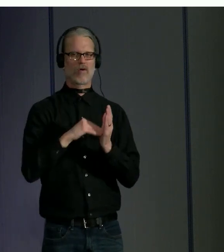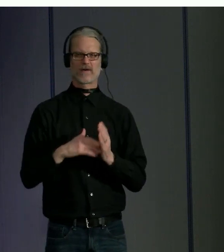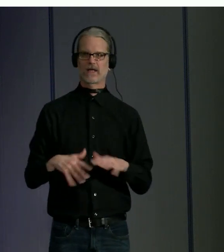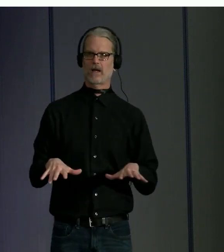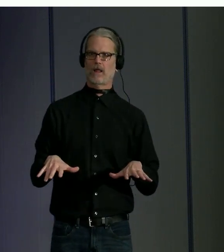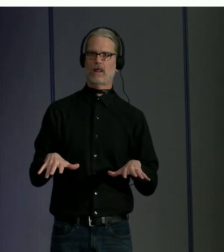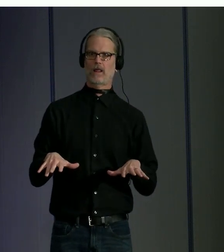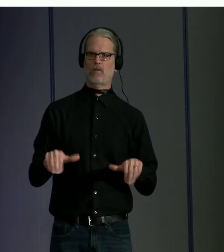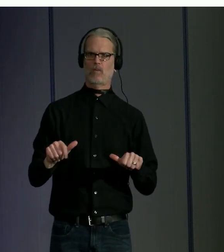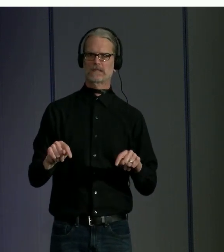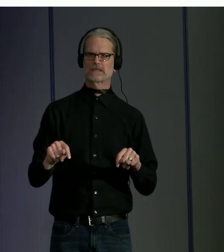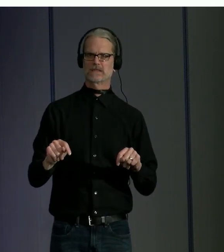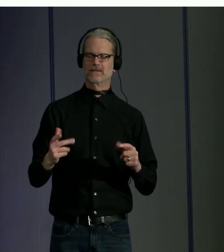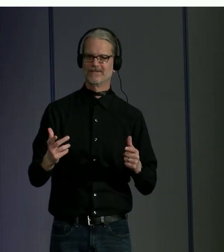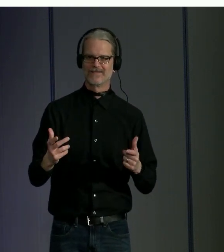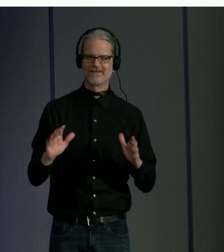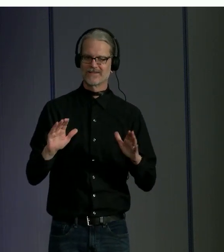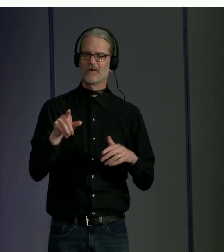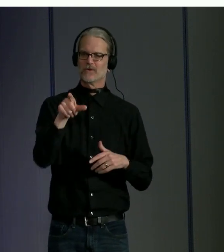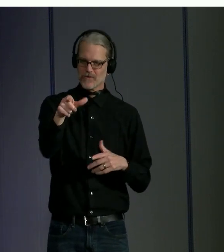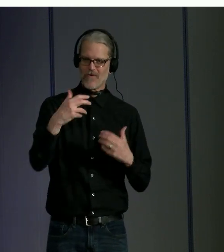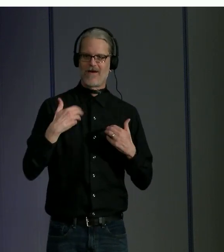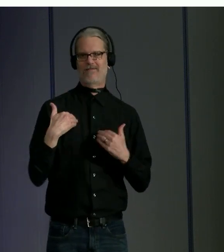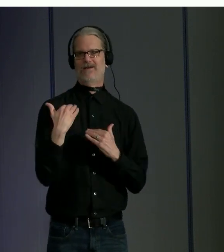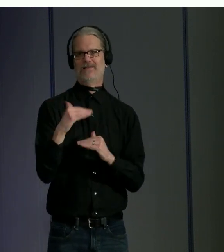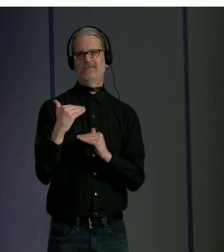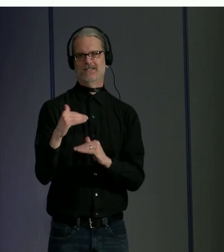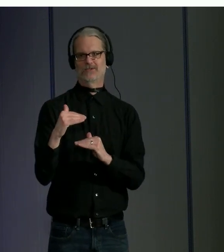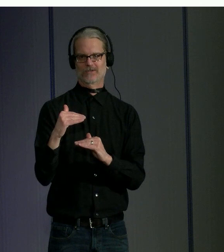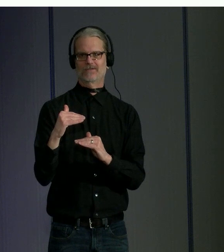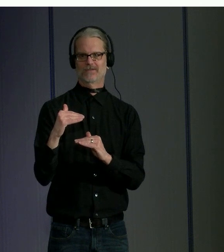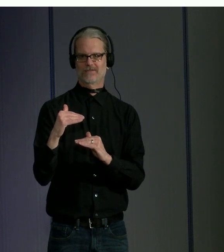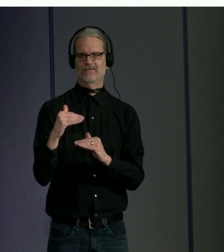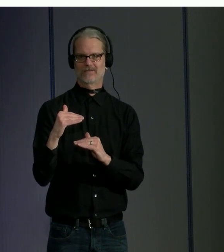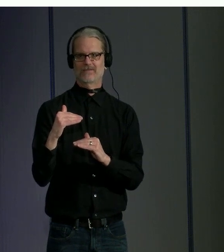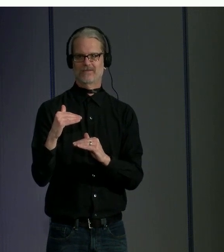You have your own limitations to drive progress.